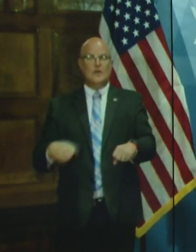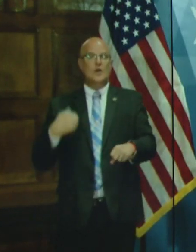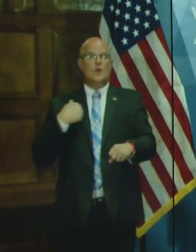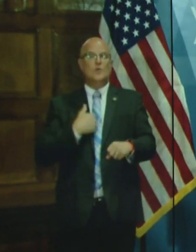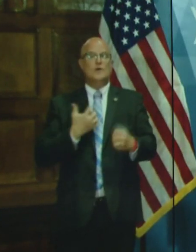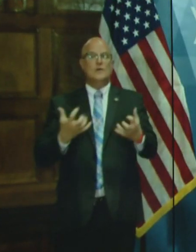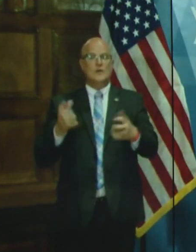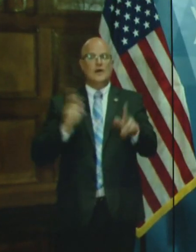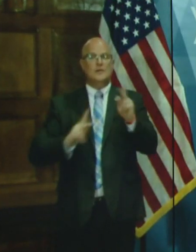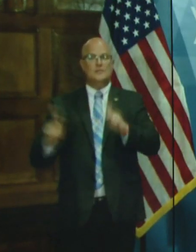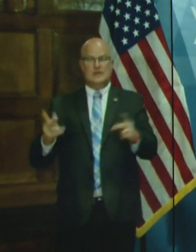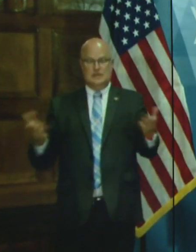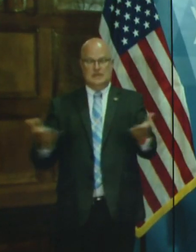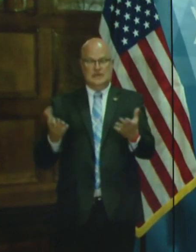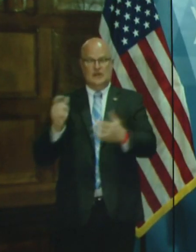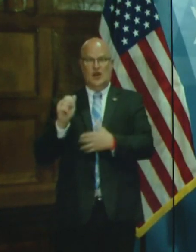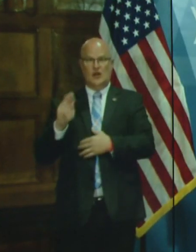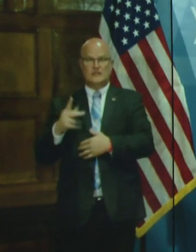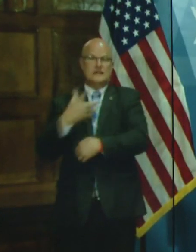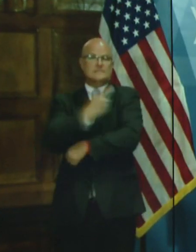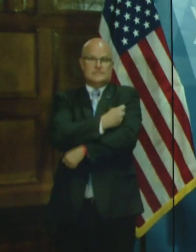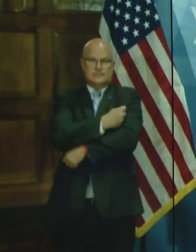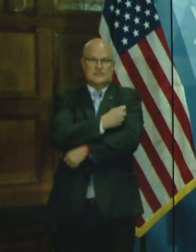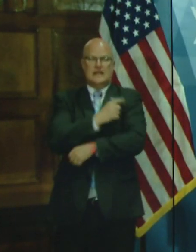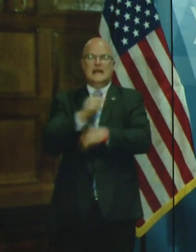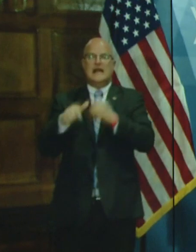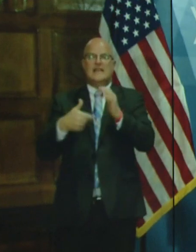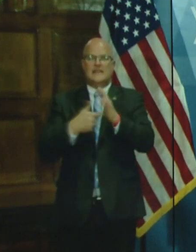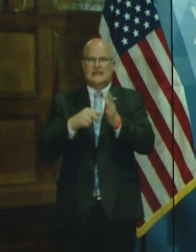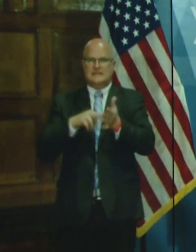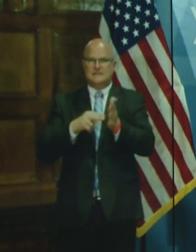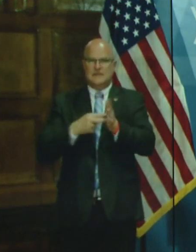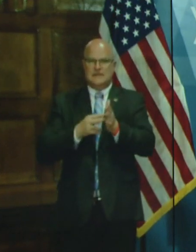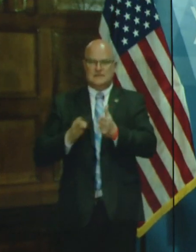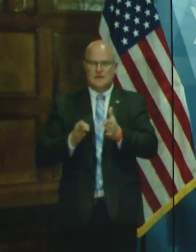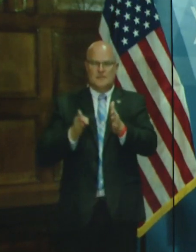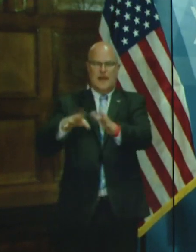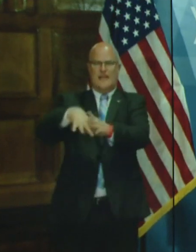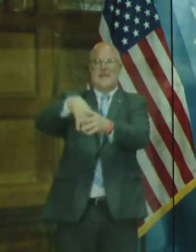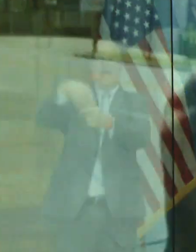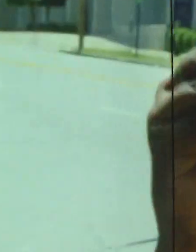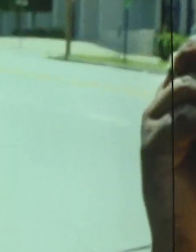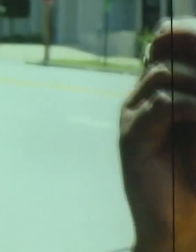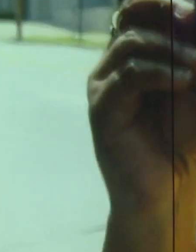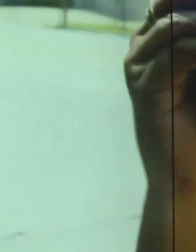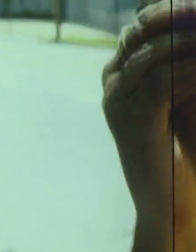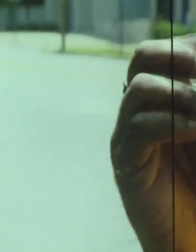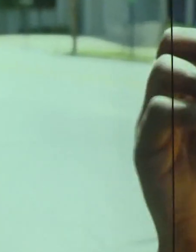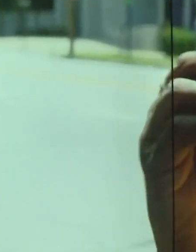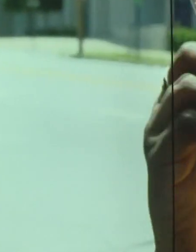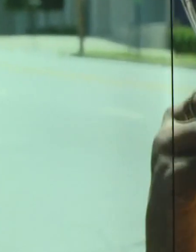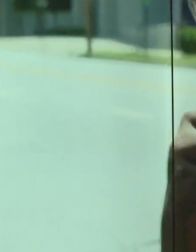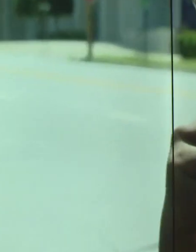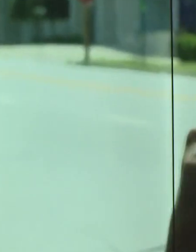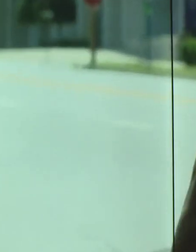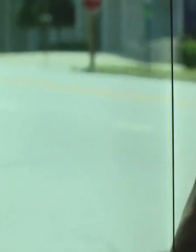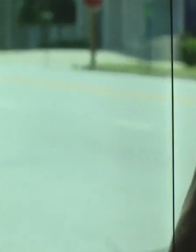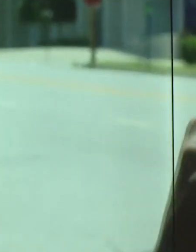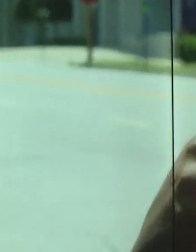COVERINGS IN THEIR ESTABLISHMENTS. AND THE GOVERNOR URGED COVERINGS IN THEIR ESTABLISHMENTS. AND THE GOVERNOR URGED ARKANSANS COVERINGS IN THEIR ESTABLISHMENTS. AND THE GOVERNOR URGED ARKANSANS TO ESTABLISHMENTS. AND THE GOVERNOR URGED ARKANSANS TO ESTABLISHMENTS. AND THE GOVERNOR URGED ARKANSANS TO RESPECT ESTABLISHMENTS. AND THE GOVERNOR URGED ARKANSANS TO RESPECT THOSE ESTABLISHMENTS. AND THE GOVERNOR URGED ARKANSANS TO RESPECT THOSE DECISIONS ESTABLISHMENTS. AND THE GOVERNOR URGED ARKANSANS TO RESPECT THOSE DECISIONS SO ESTABLISHMENTS. AND THE GOVERNOR URGED ARKANSANS TO RESPECT THOSE DECISIONS SO THE GOVERNOR URGED ARKANSANS TO RESPECT THOSE DECISIONS SO THE GOVERNOR URGED ARKANSANS TO RESPECT THOSE DECISIONS SO THE MASK GOVERNOR URGED ARKANSANS TO RESPECT THOSE DECISIONS SO THE MASK MANDATE RESPECT THOSE DECISIONS SO THE MASK MANDATE RESPECT THOSE DECISIONS SO THE MASK MANDATE >> RESPECT THOSE DECISIONS SO THE MASK MANDATE >> IS RESPECT THOSE DECISIONS SO THE MASK MANDATE >> IS LIFTED. RESPECT THOSE DECISIONS SO THE MASK MANDATE >> IS LIFTED. NOW RESPECT THOSE DECISIONS SO THE MASK MANDATE >> IS LIFTED. NOW WHAT RESPECT THOSE DECISIONS SO THE MASK MANDATE >> IS LIFTED. NOW WHAT IN MASK MANDATE >> IS LIFTED. NOW WHAT IN MASK MANDATE >> IS LIFTED. NOW WHAT IN LITTLE MASK MANDATE >> IS LIFTED. NOW WHAT IN LITTLE ROCK MASK MANDATE >> IS LIFTED. NOW WHAT IN LITTLE ROCK VERY